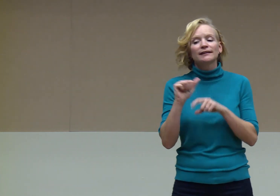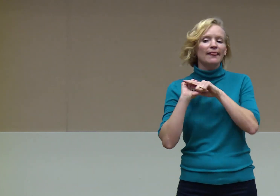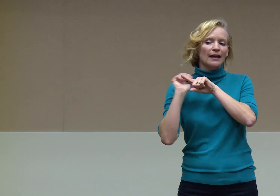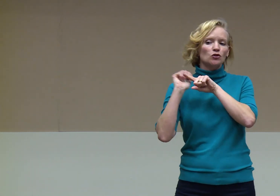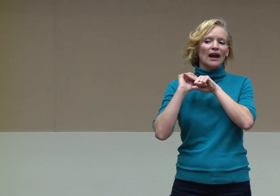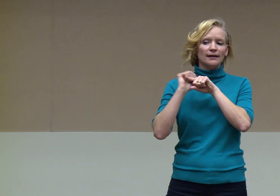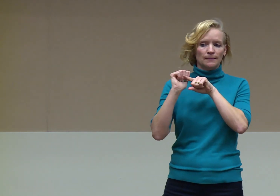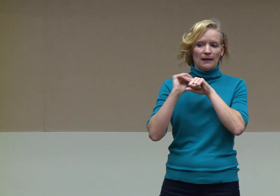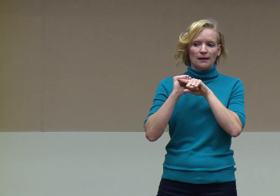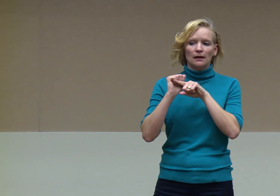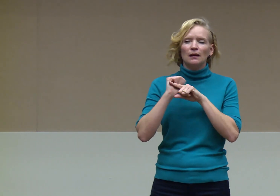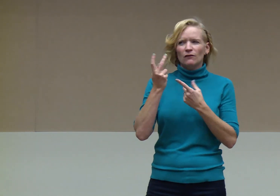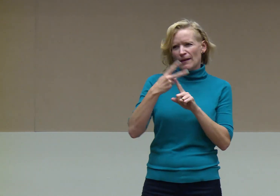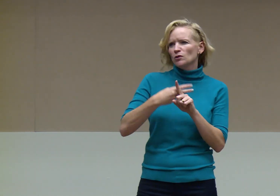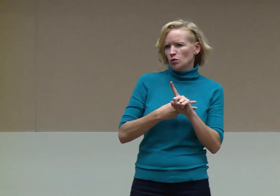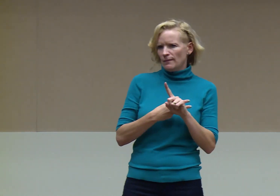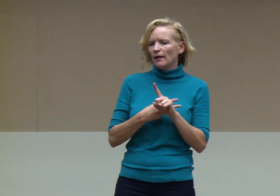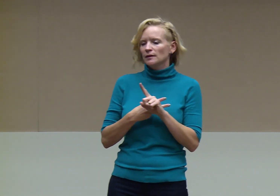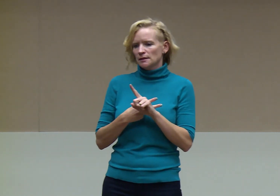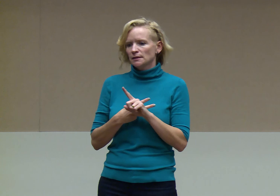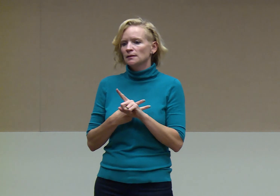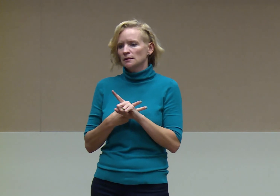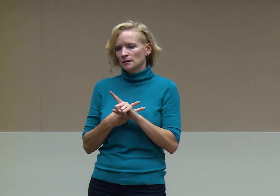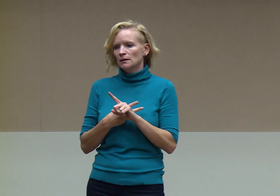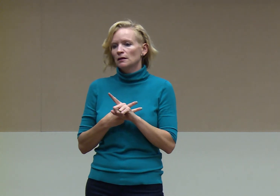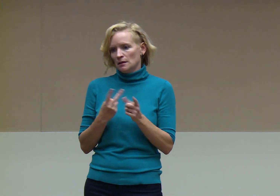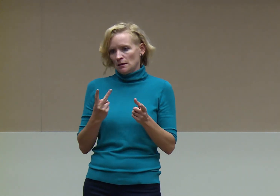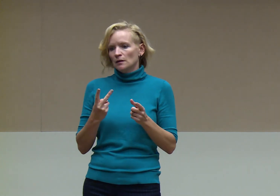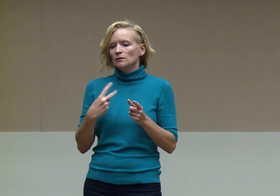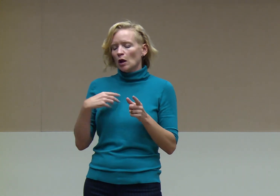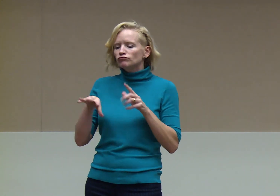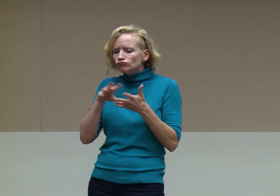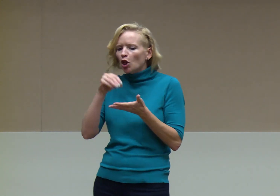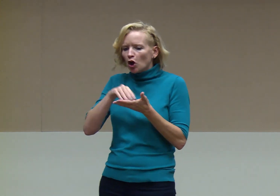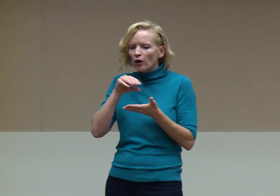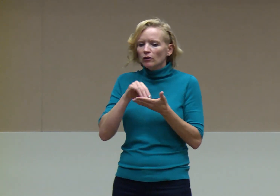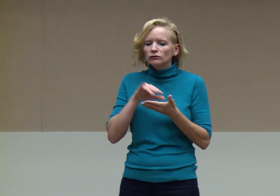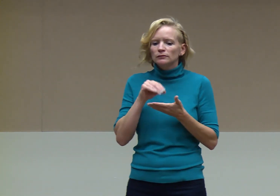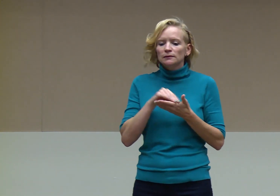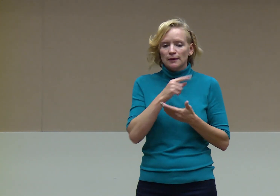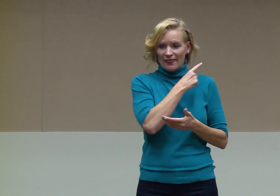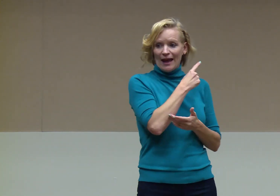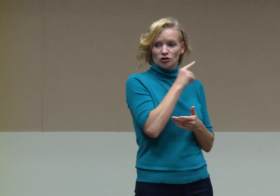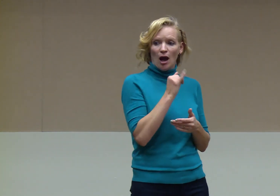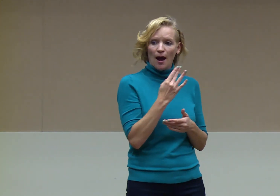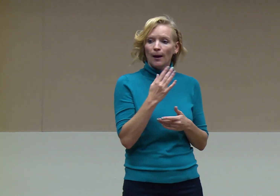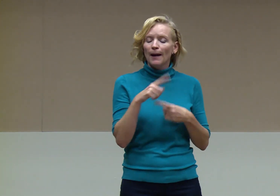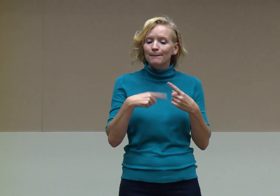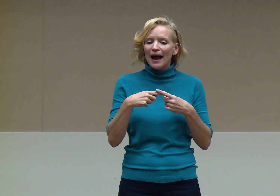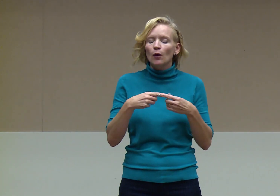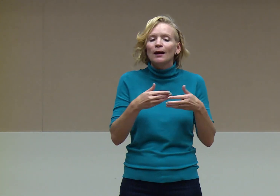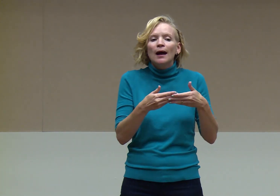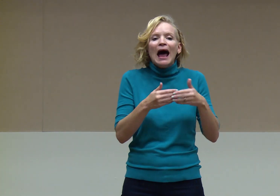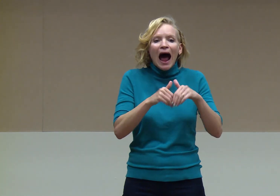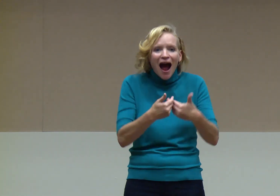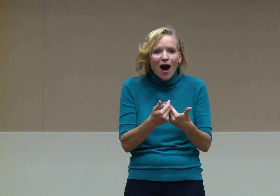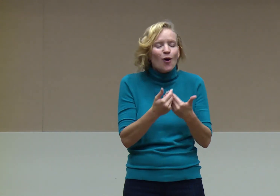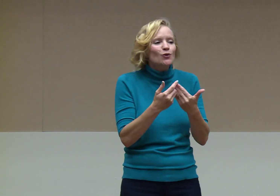And I worked training for about 2 months, went through the learning process, learning this job,